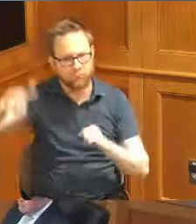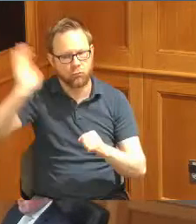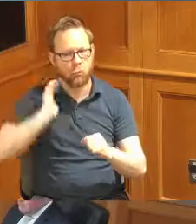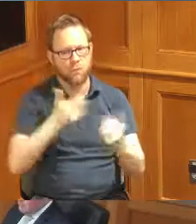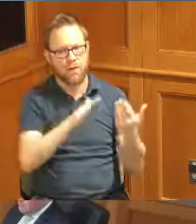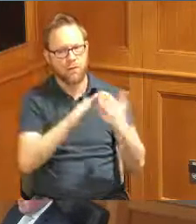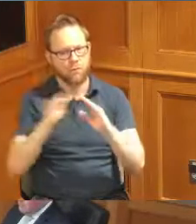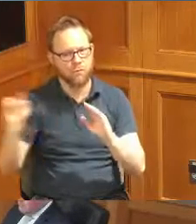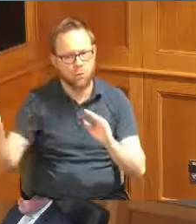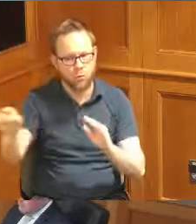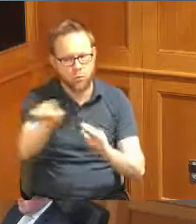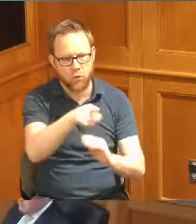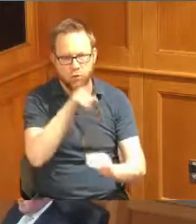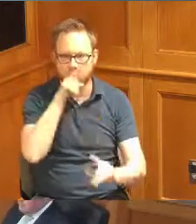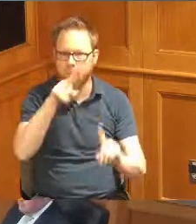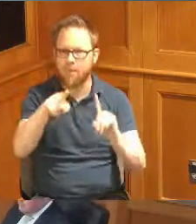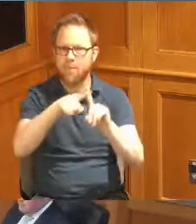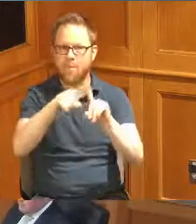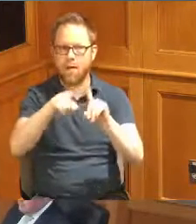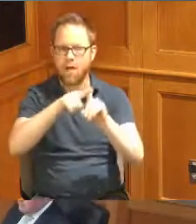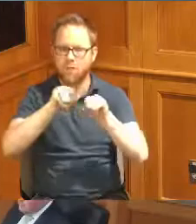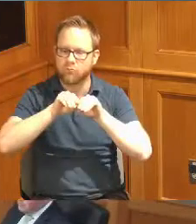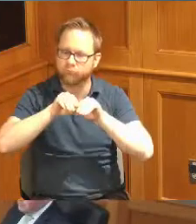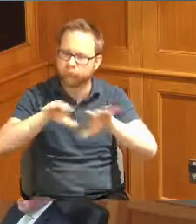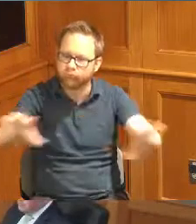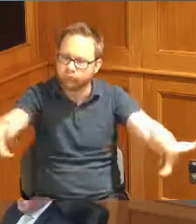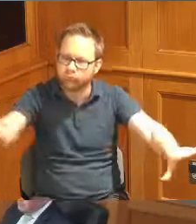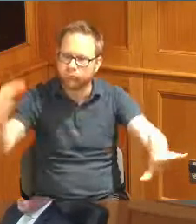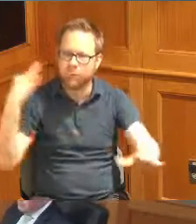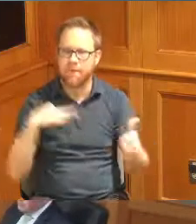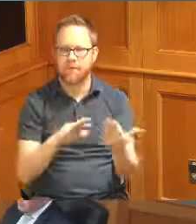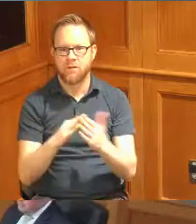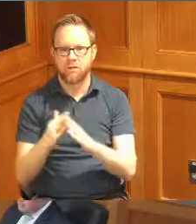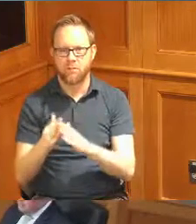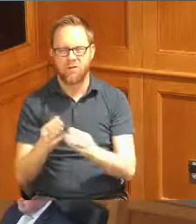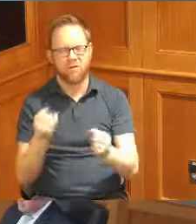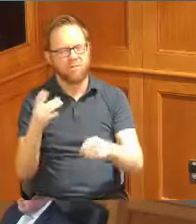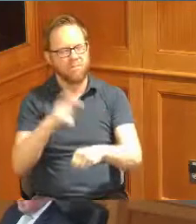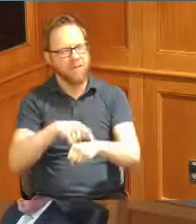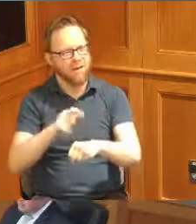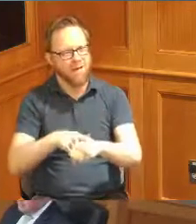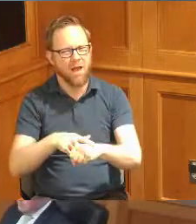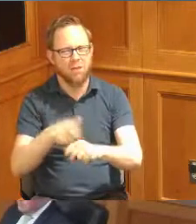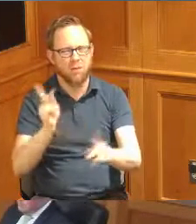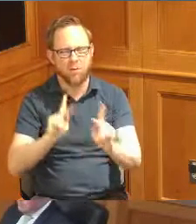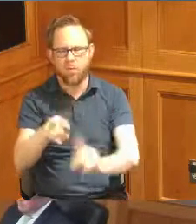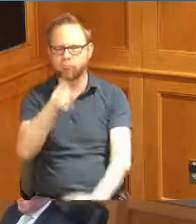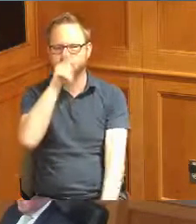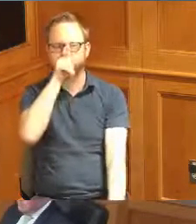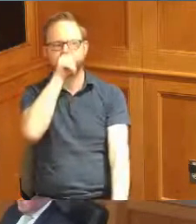very positive things and a lot of times I feel like it's not enough coverage about those who do